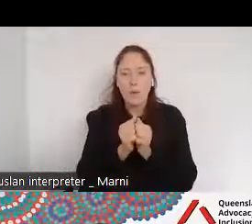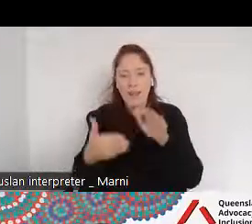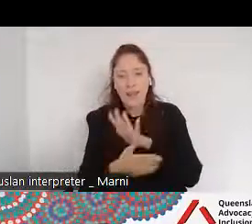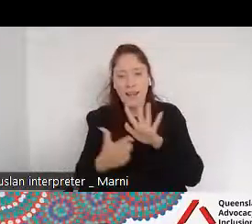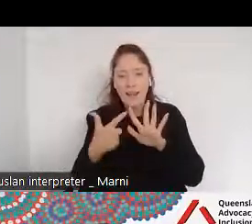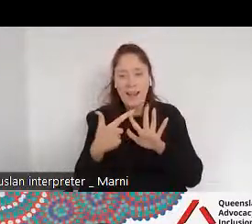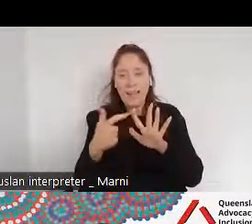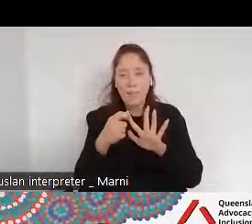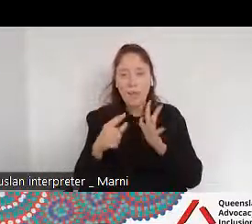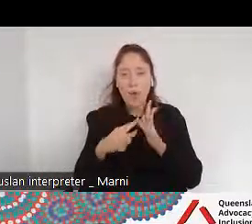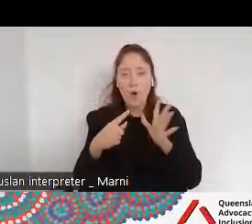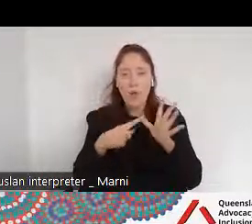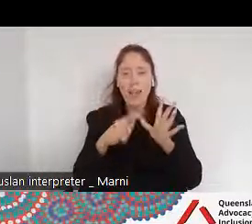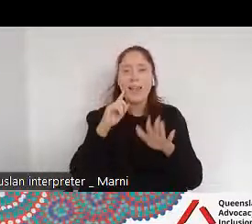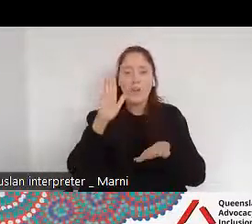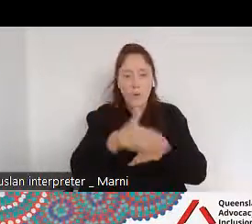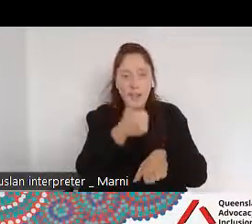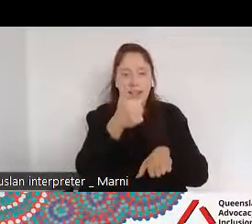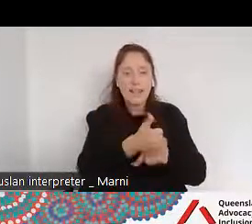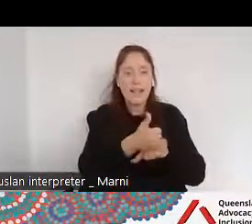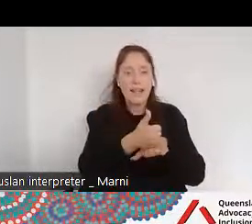then there's appointment of an administrator or guardian under the Act that we just spoke about.